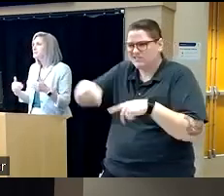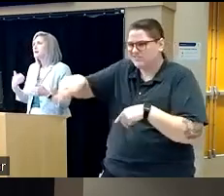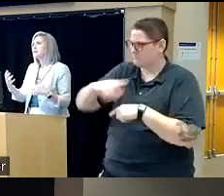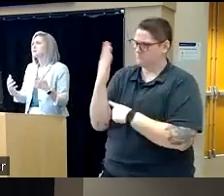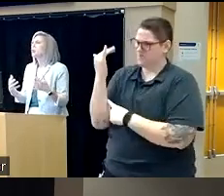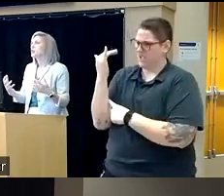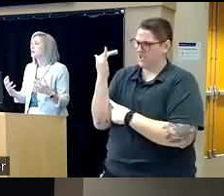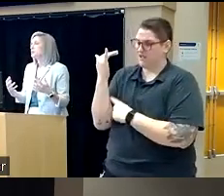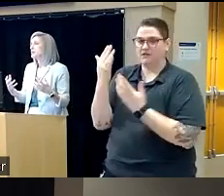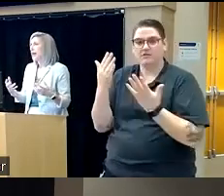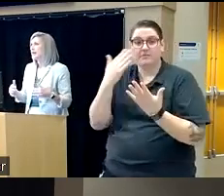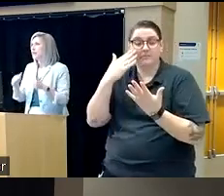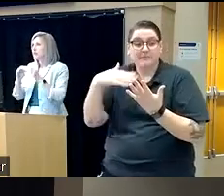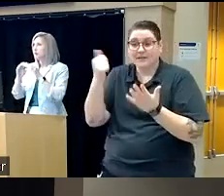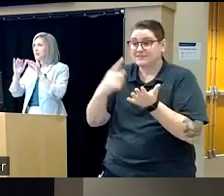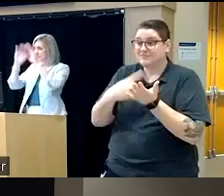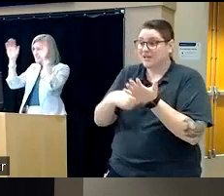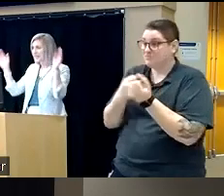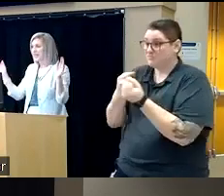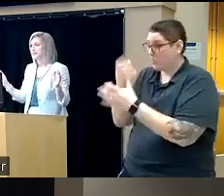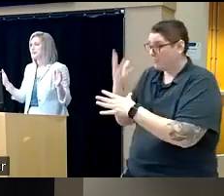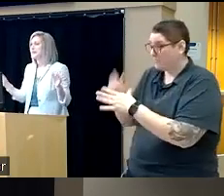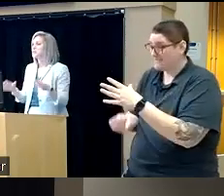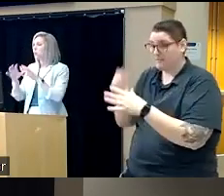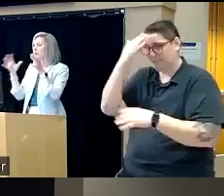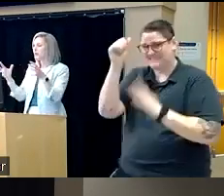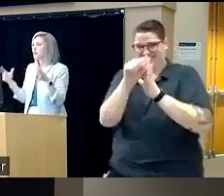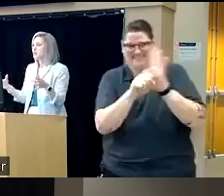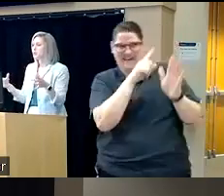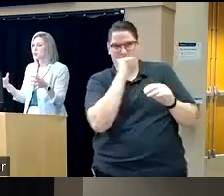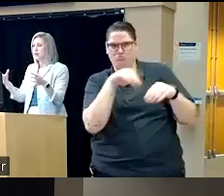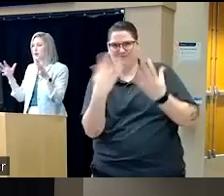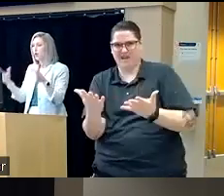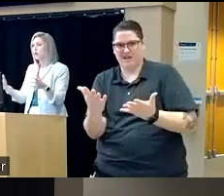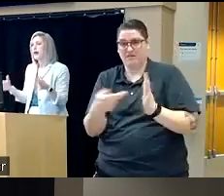um sometimes the support could be lacking from the state entities so what can we do within our own